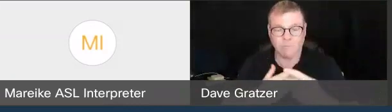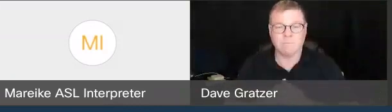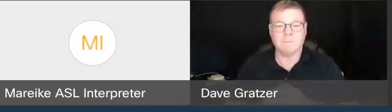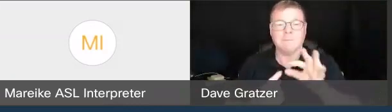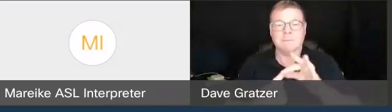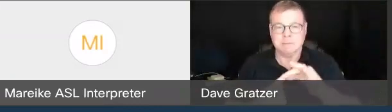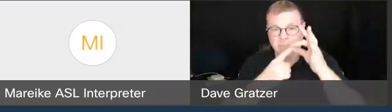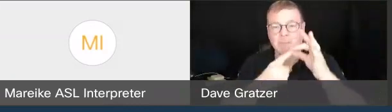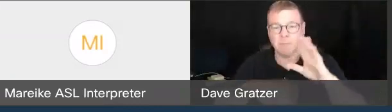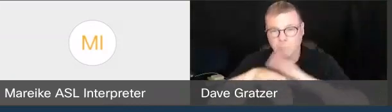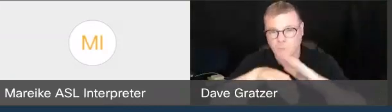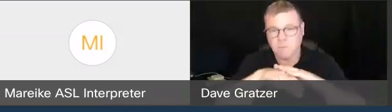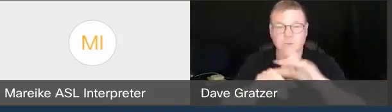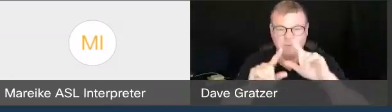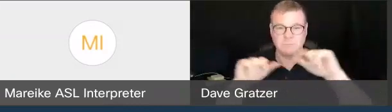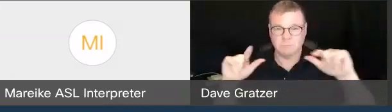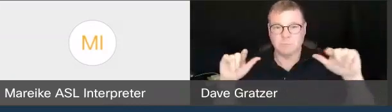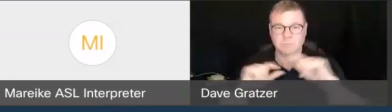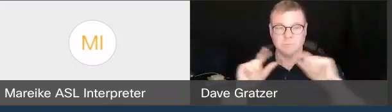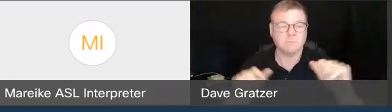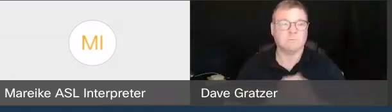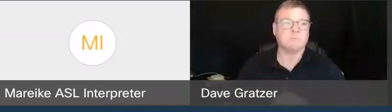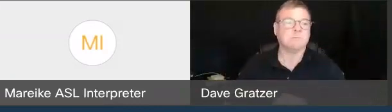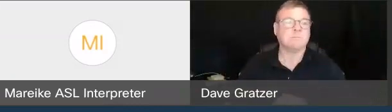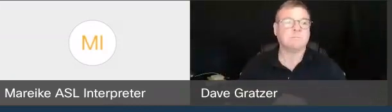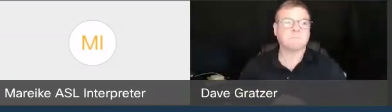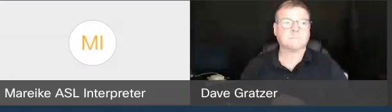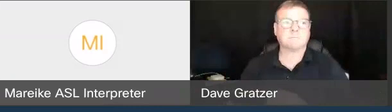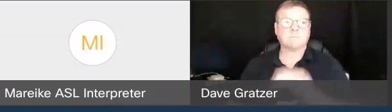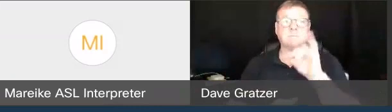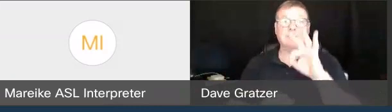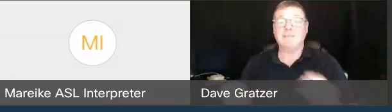probation, and so forth. But what if it's more than just mental health services and